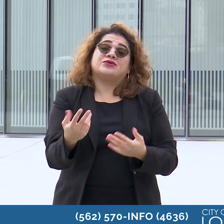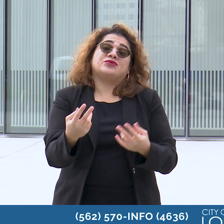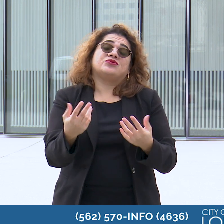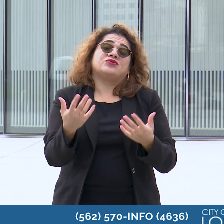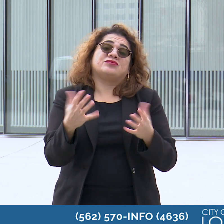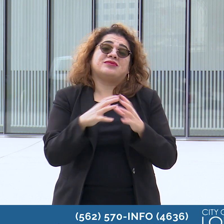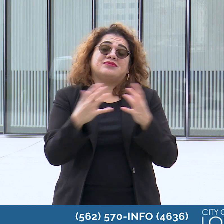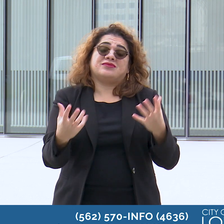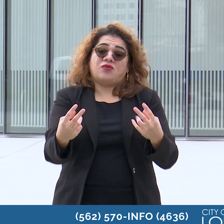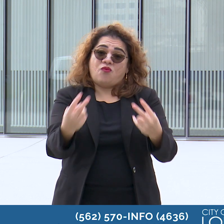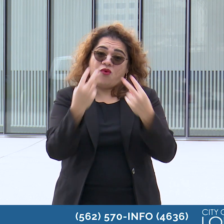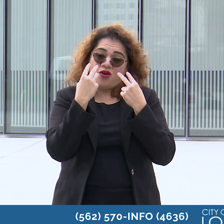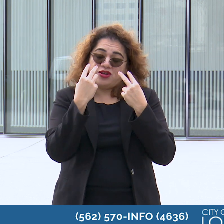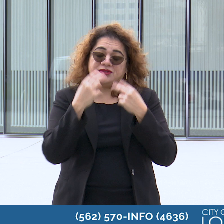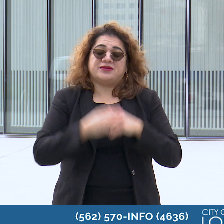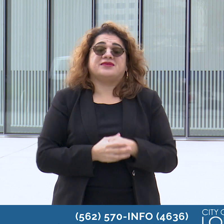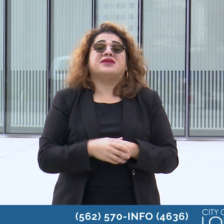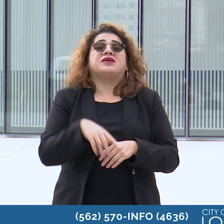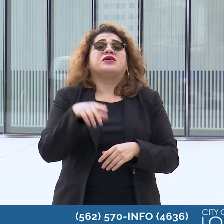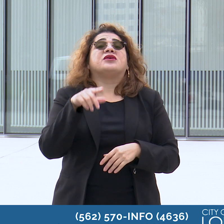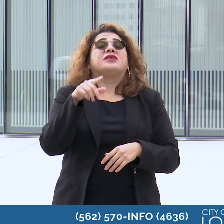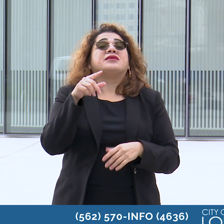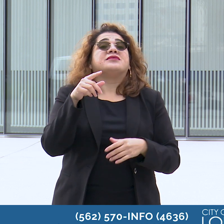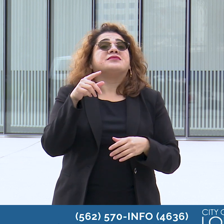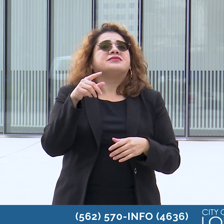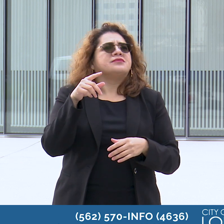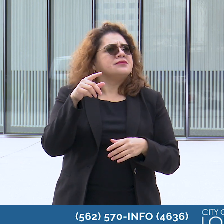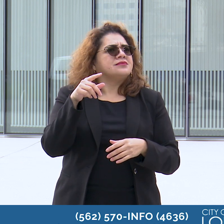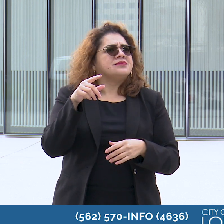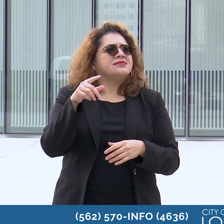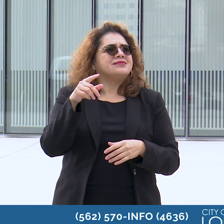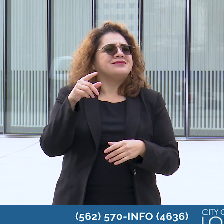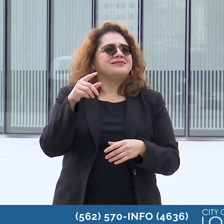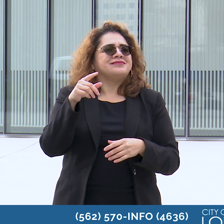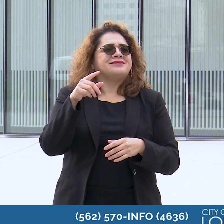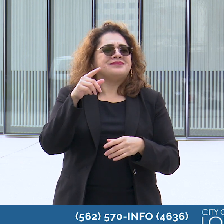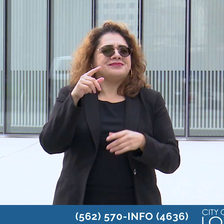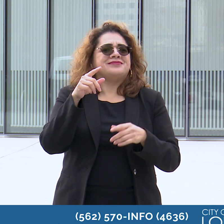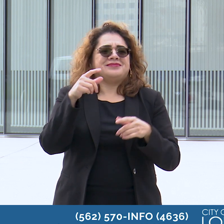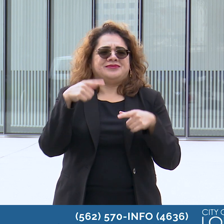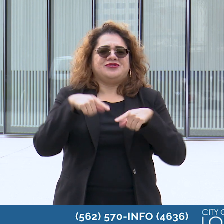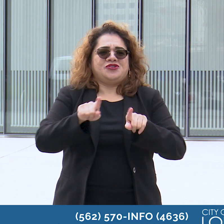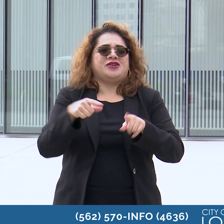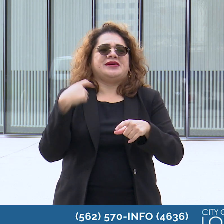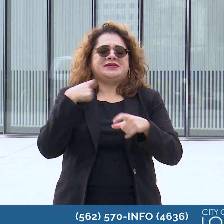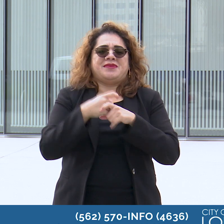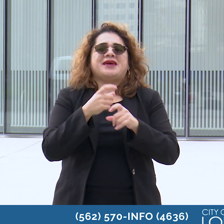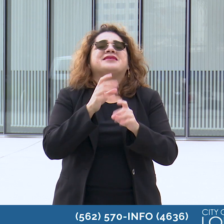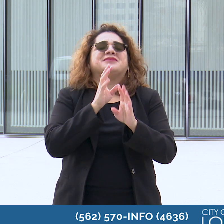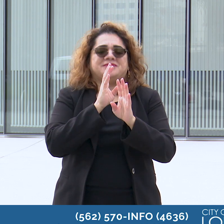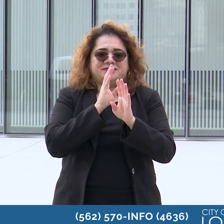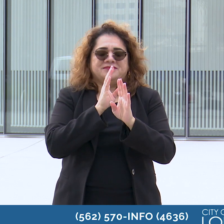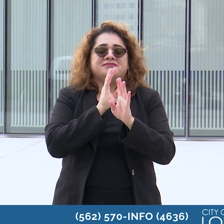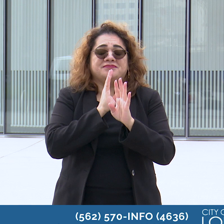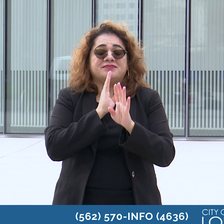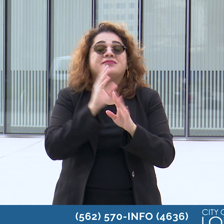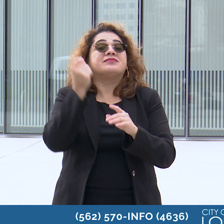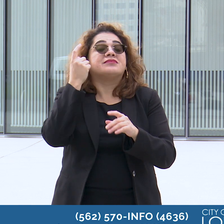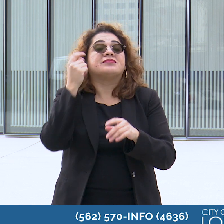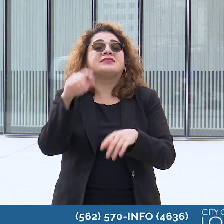please visit our Facebook or Instagram page to see the beginning of the briefing with Mayor Garcia and Dr. Davis.